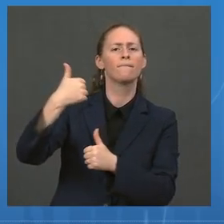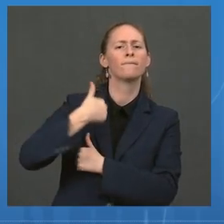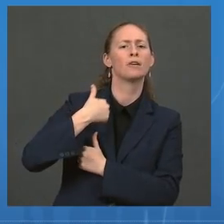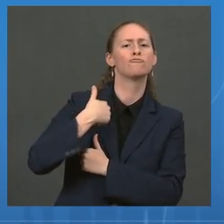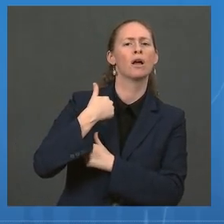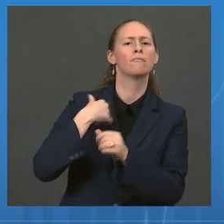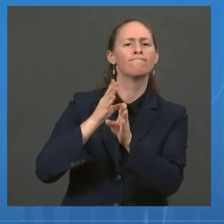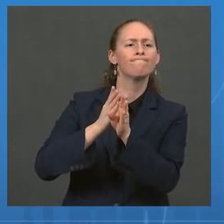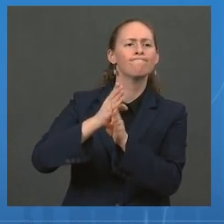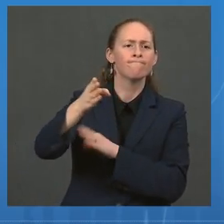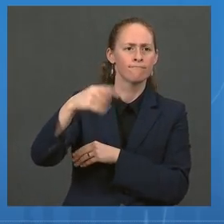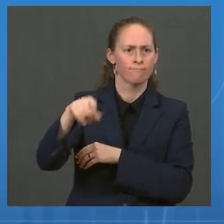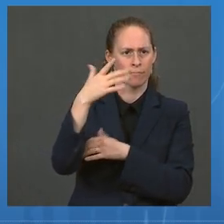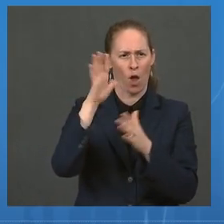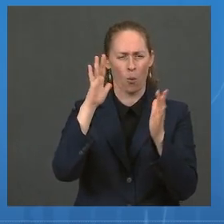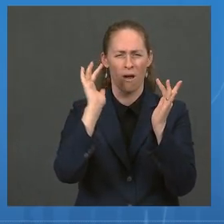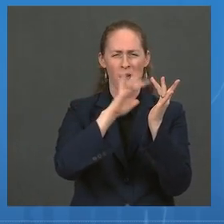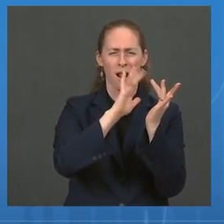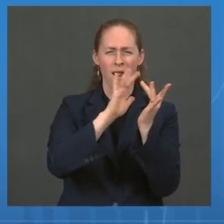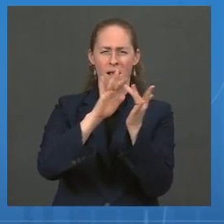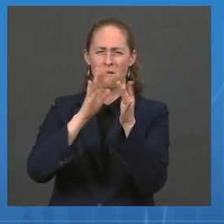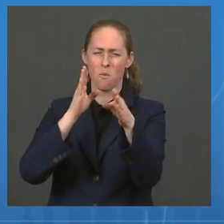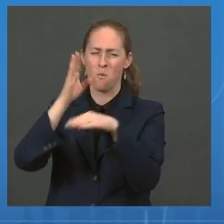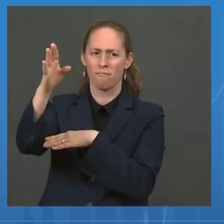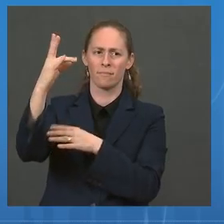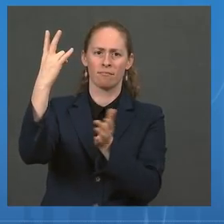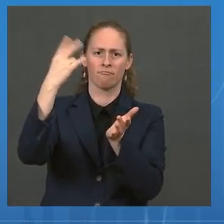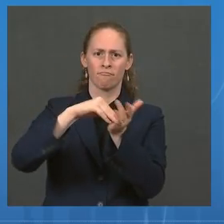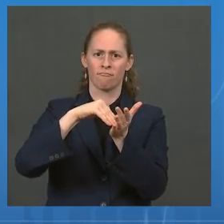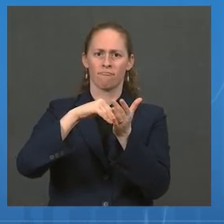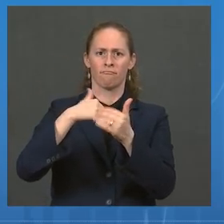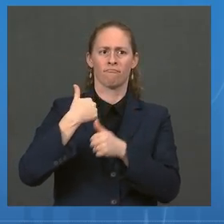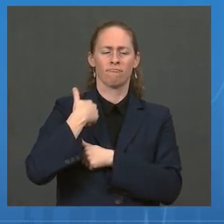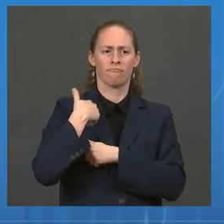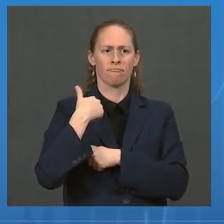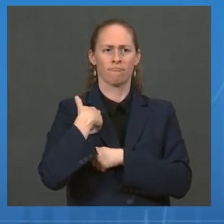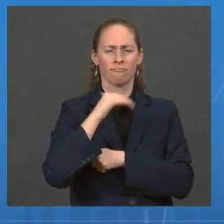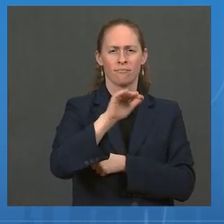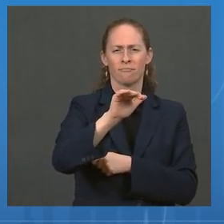currently eligible to receive their booster. And states -- including Connecticut,